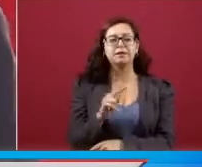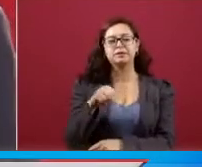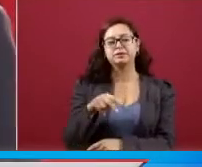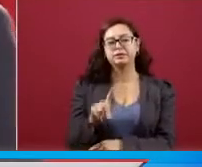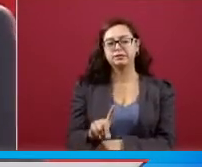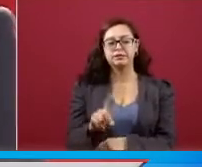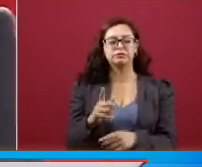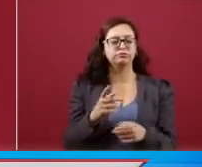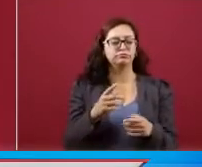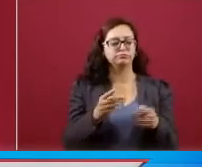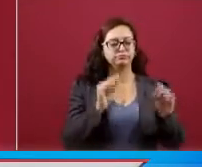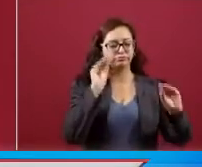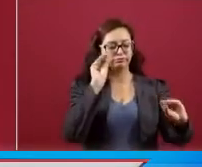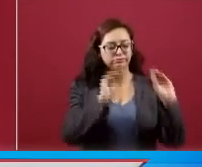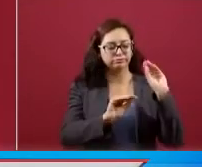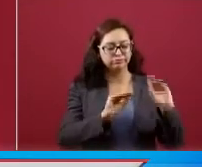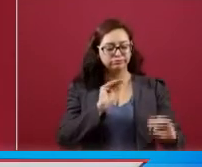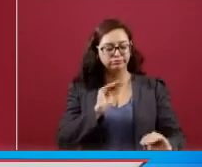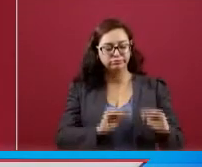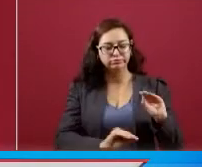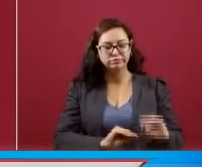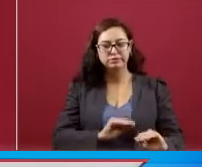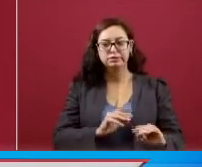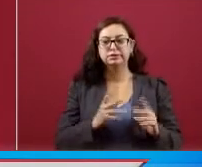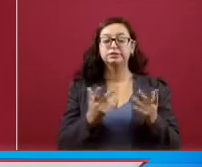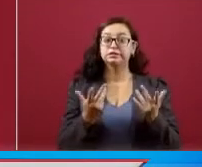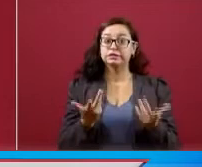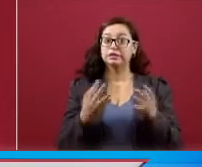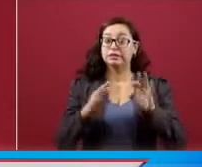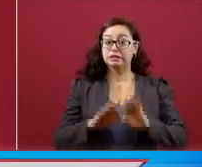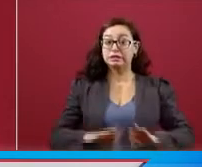The main axes will be defined to achieve the rebirth of Mexico